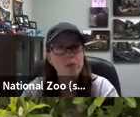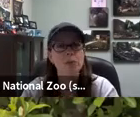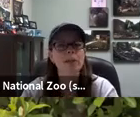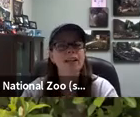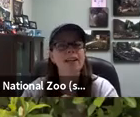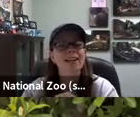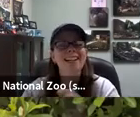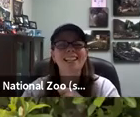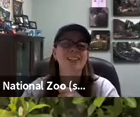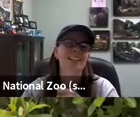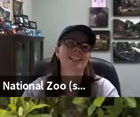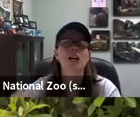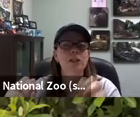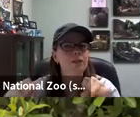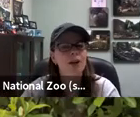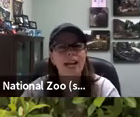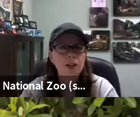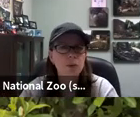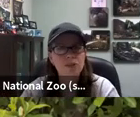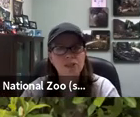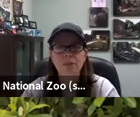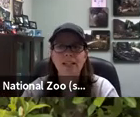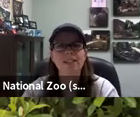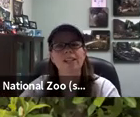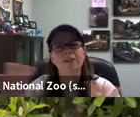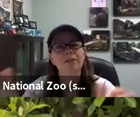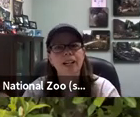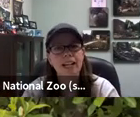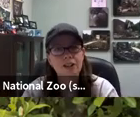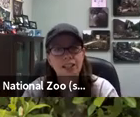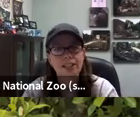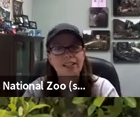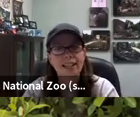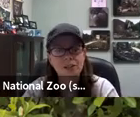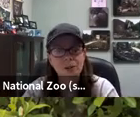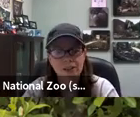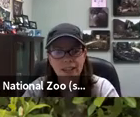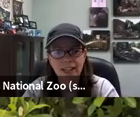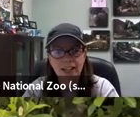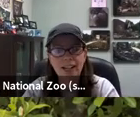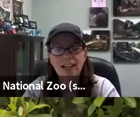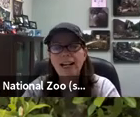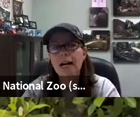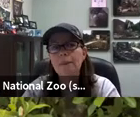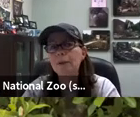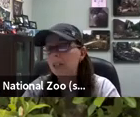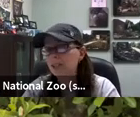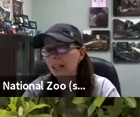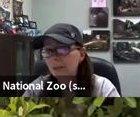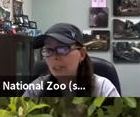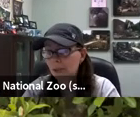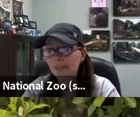would be, you know, like, the colorful annuals that you might see at our front entrance and that sort of thing.